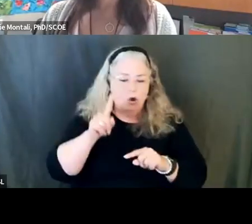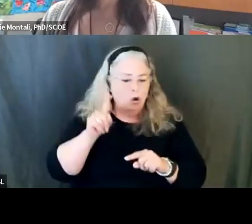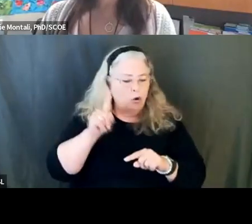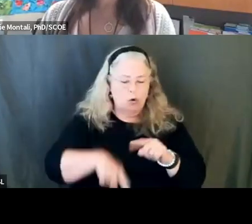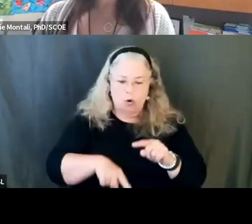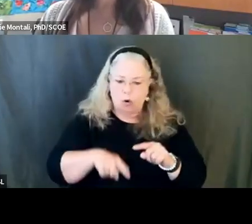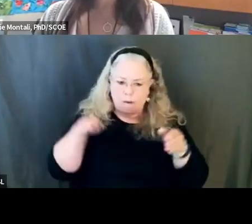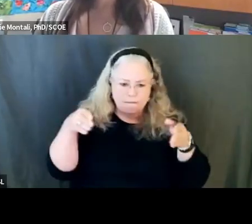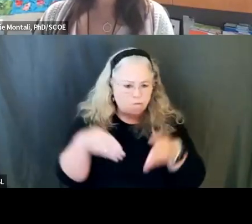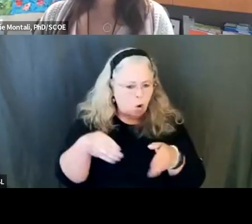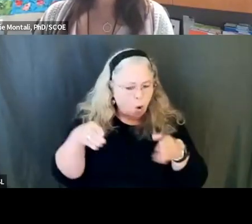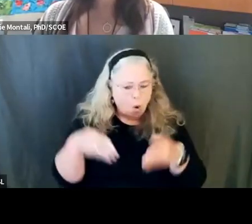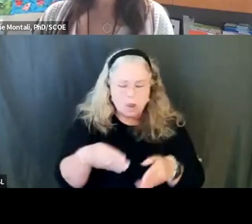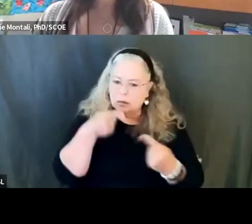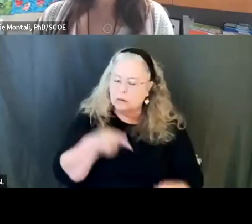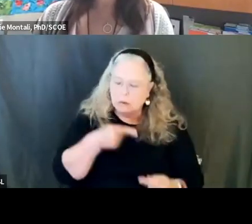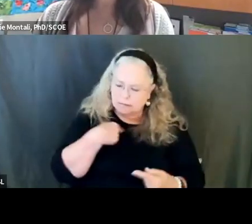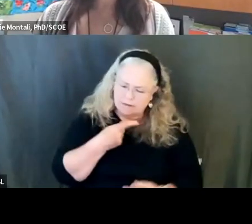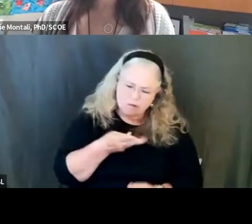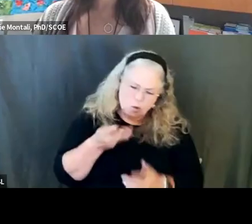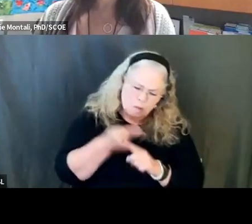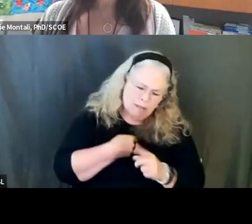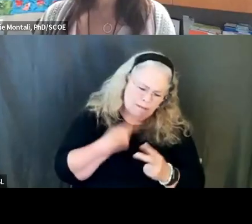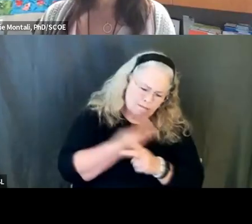and it took me a couple of months of trying to figure him out and talking to his family and what